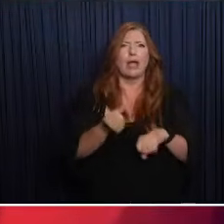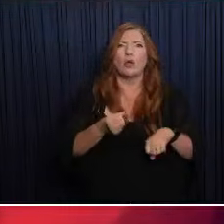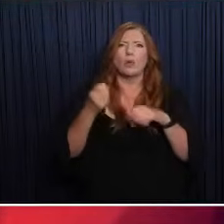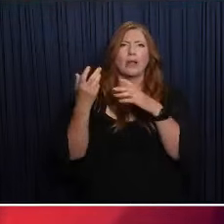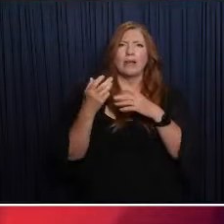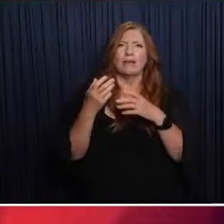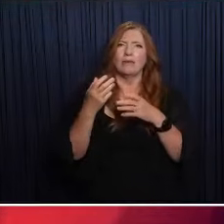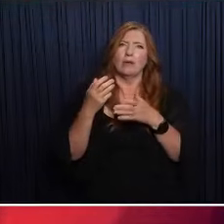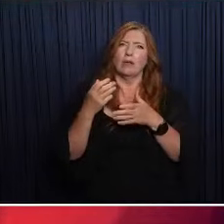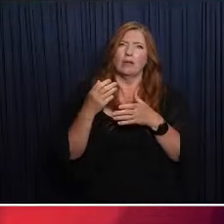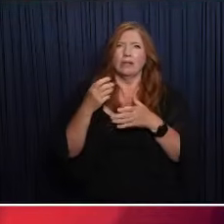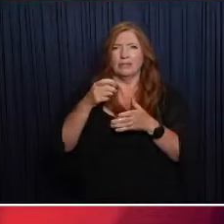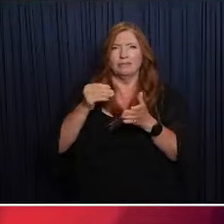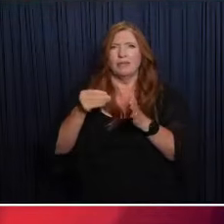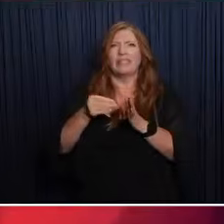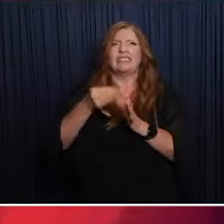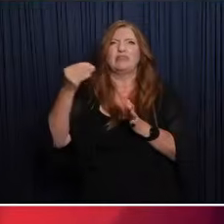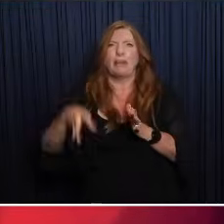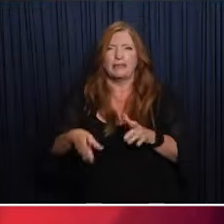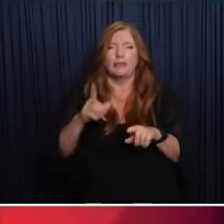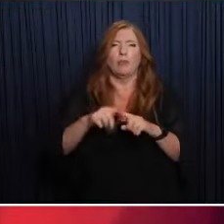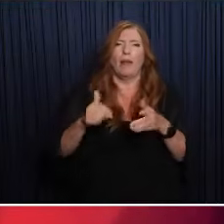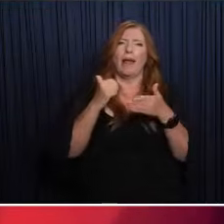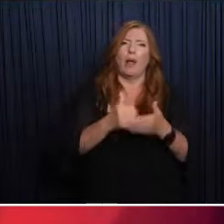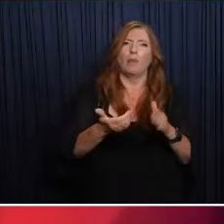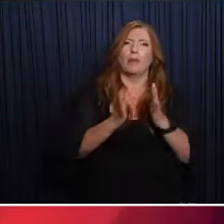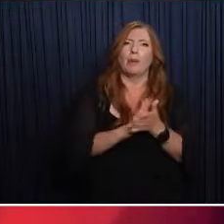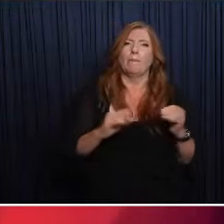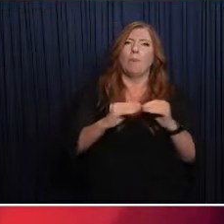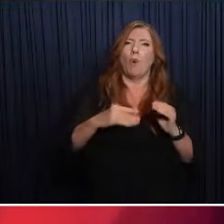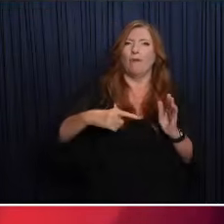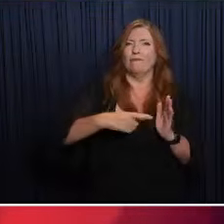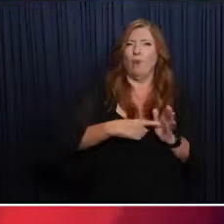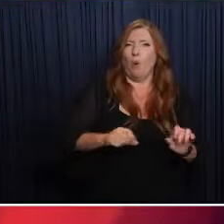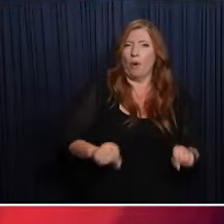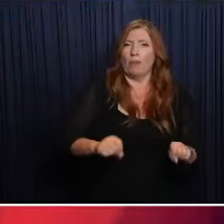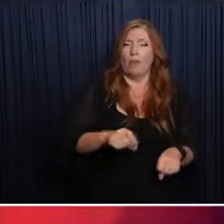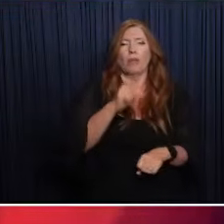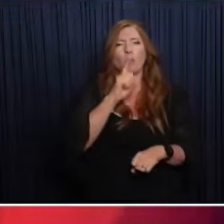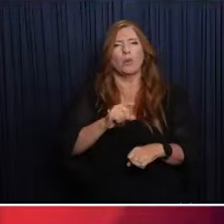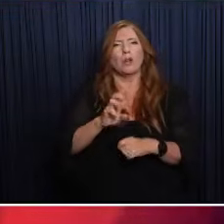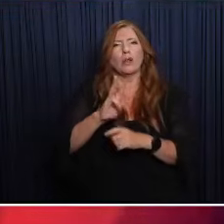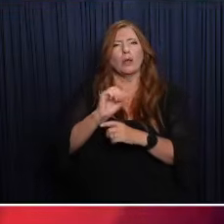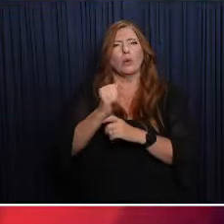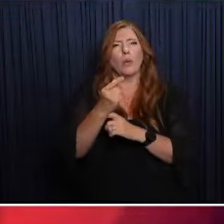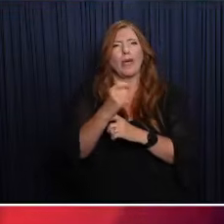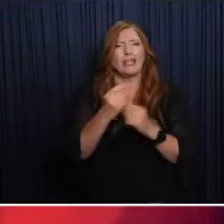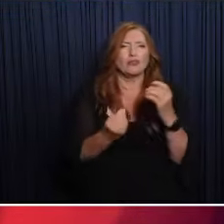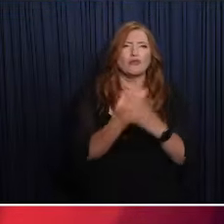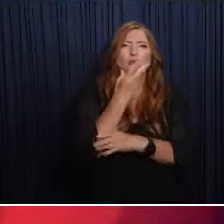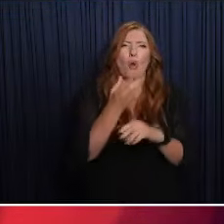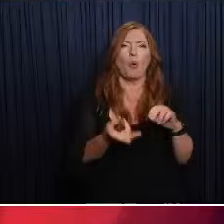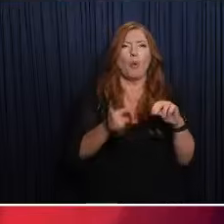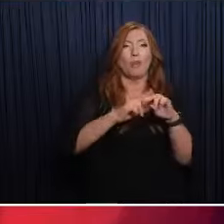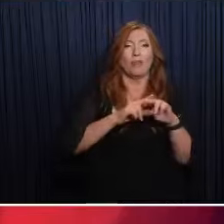DO WE DO THAT? HOW DO WE BRING AND HELP AFFORDABILITY? NUMBER ONE, YOU HAVE TO HAVE